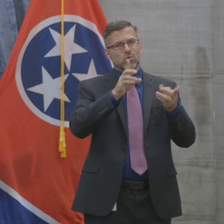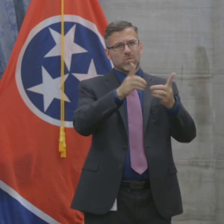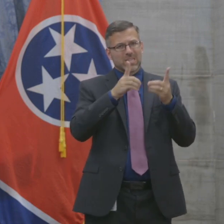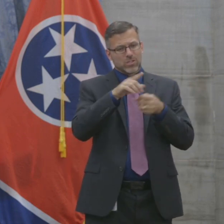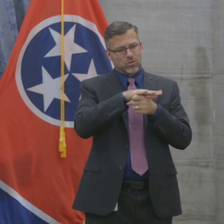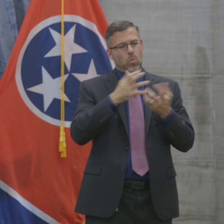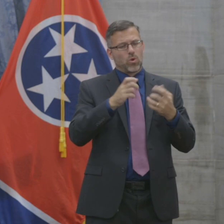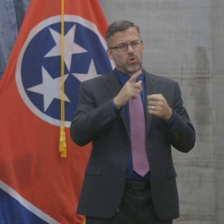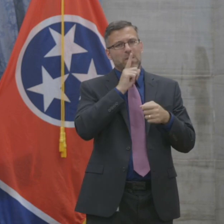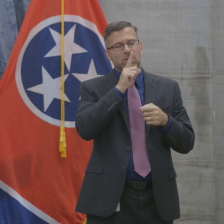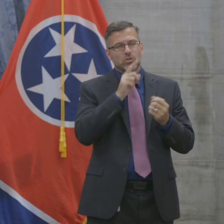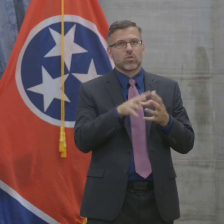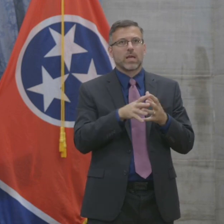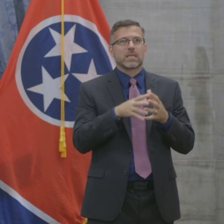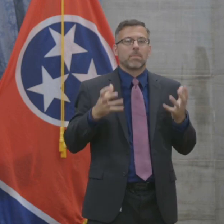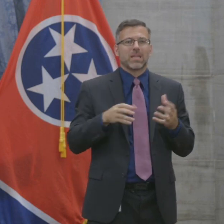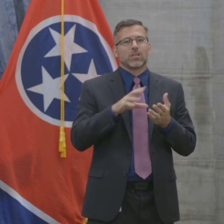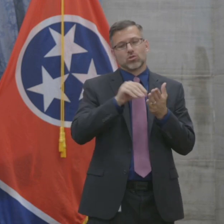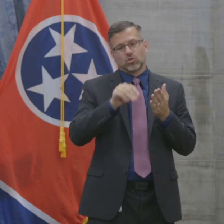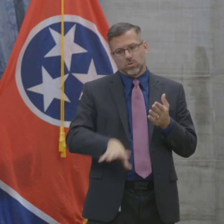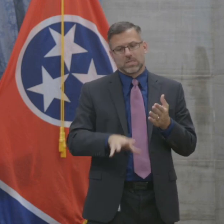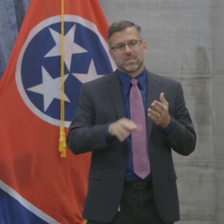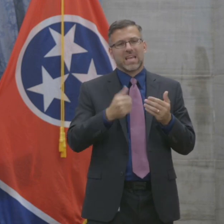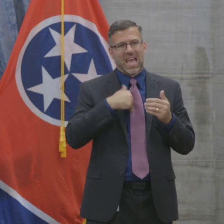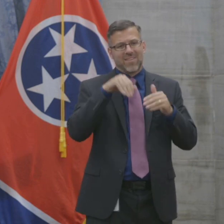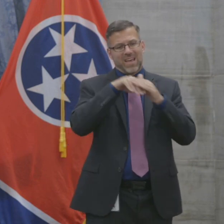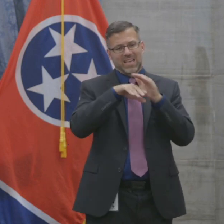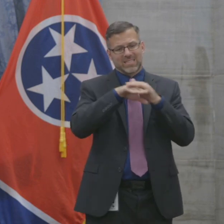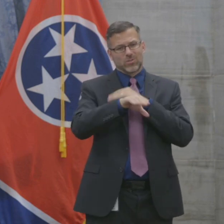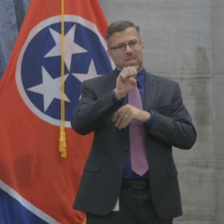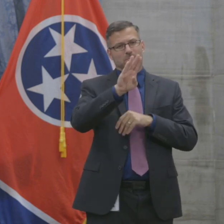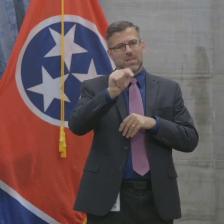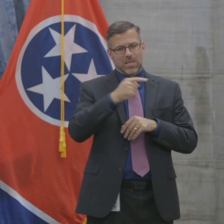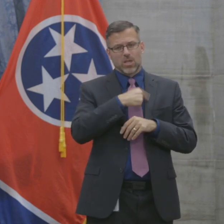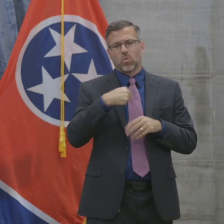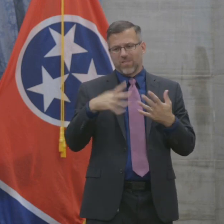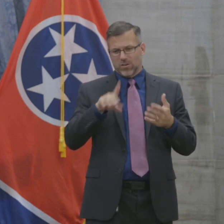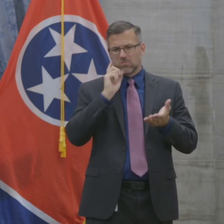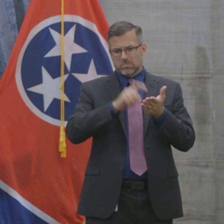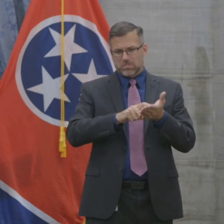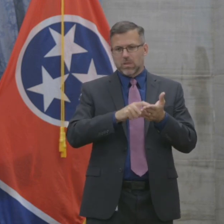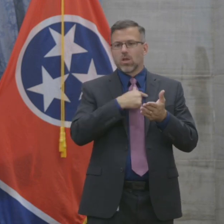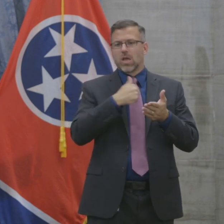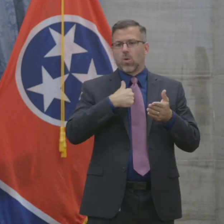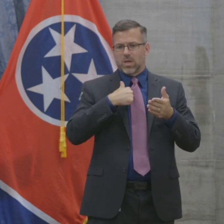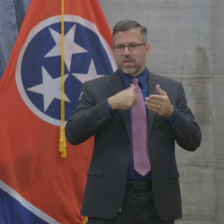remote environment. REPORTER: Since students are back in schools, is there a reason why schools shouldn't